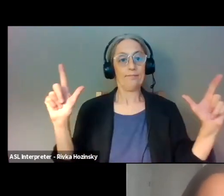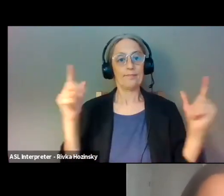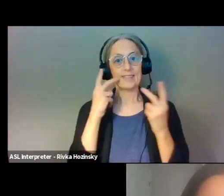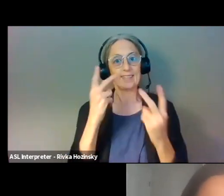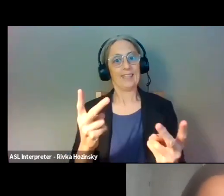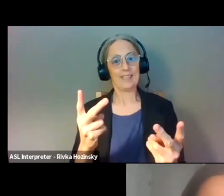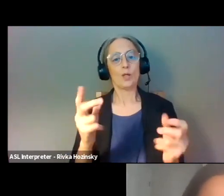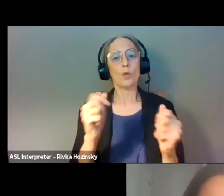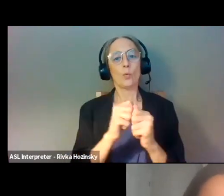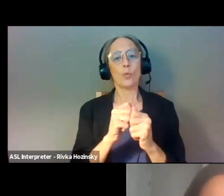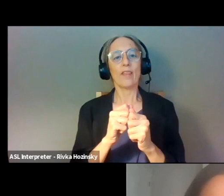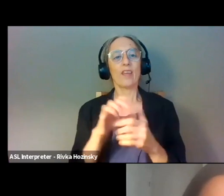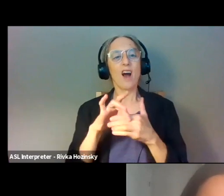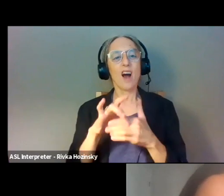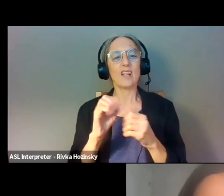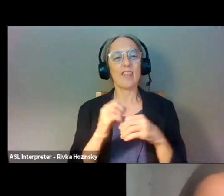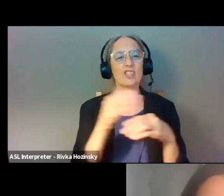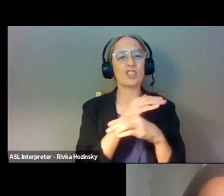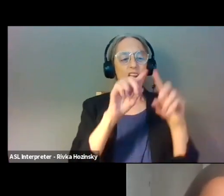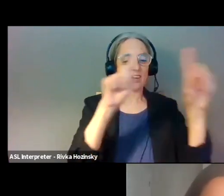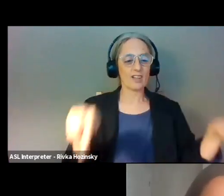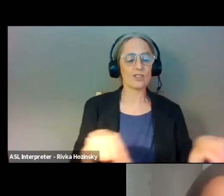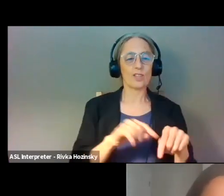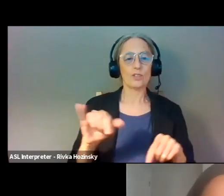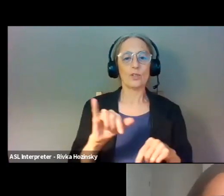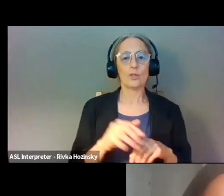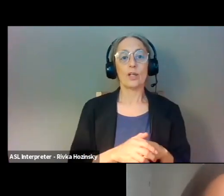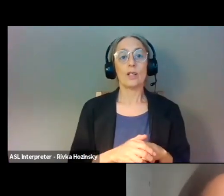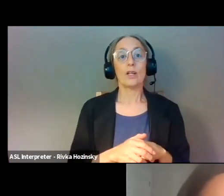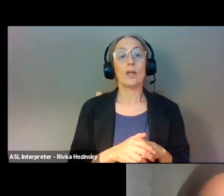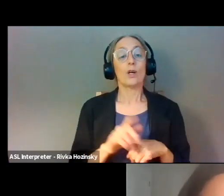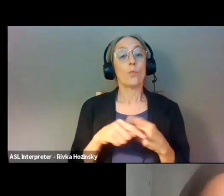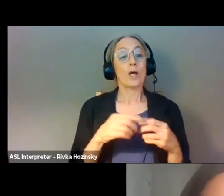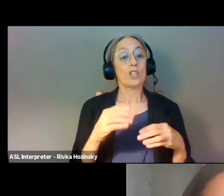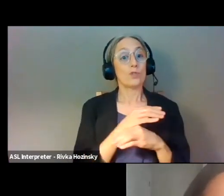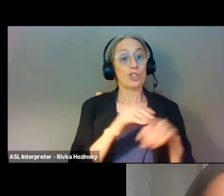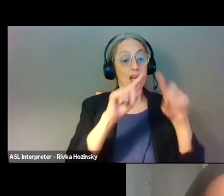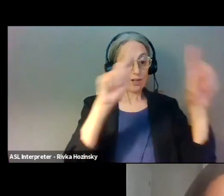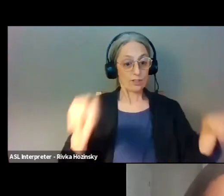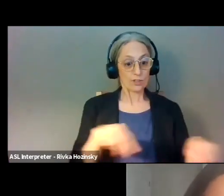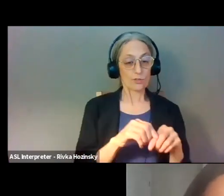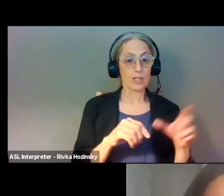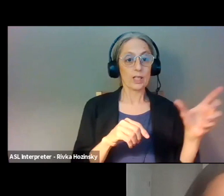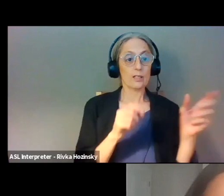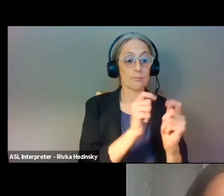The shared content does alter how many people are visible on the screen at once.